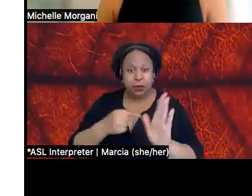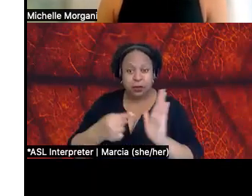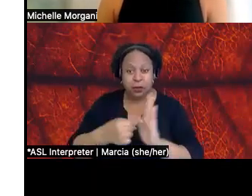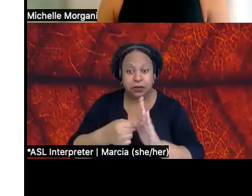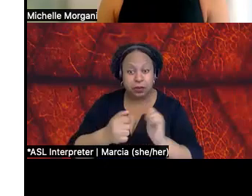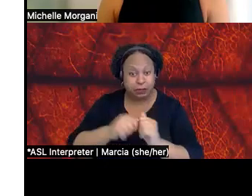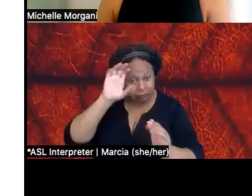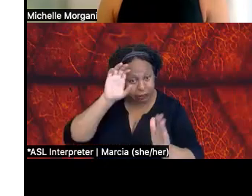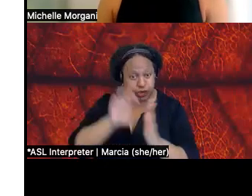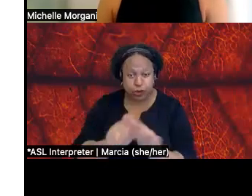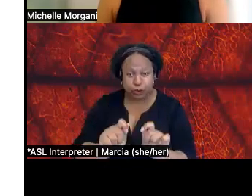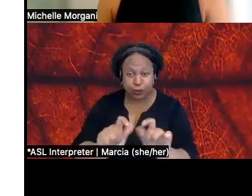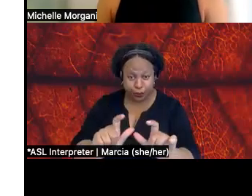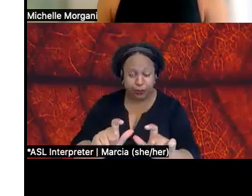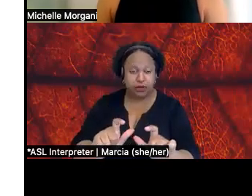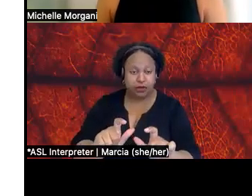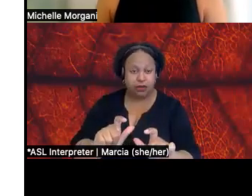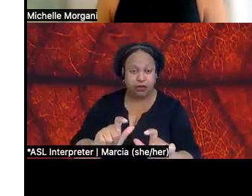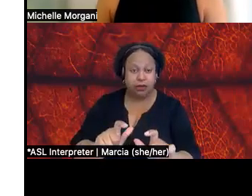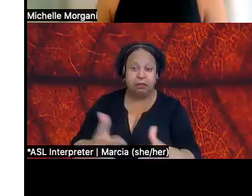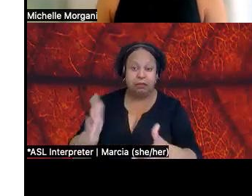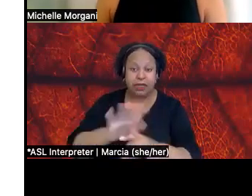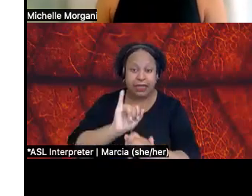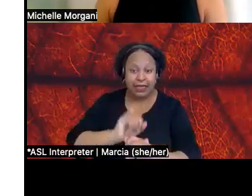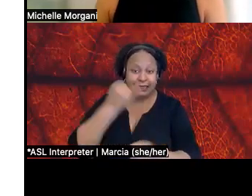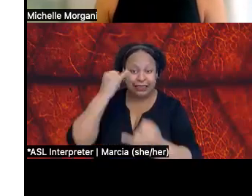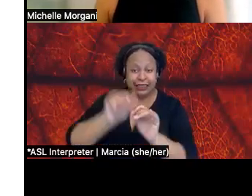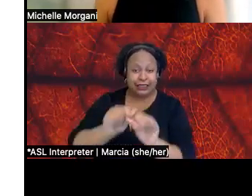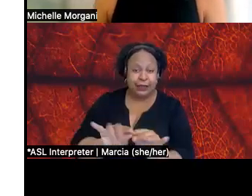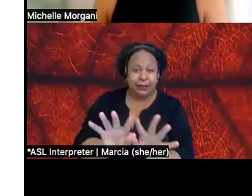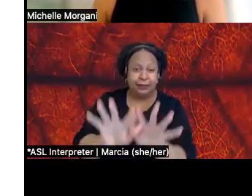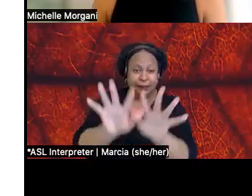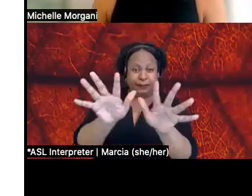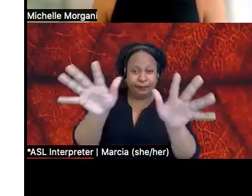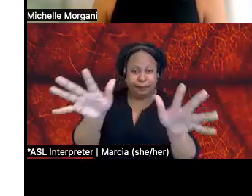and then main ideas branch off in a radial way.